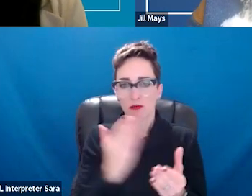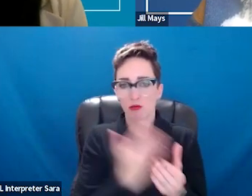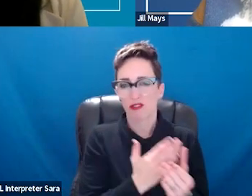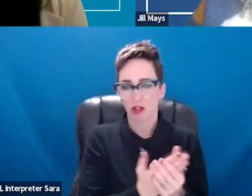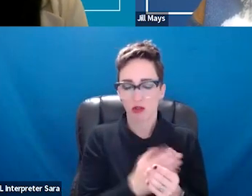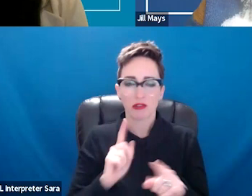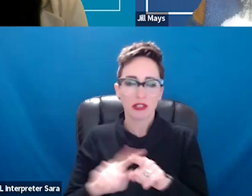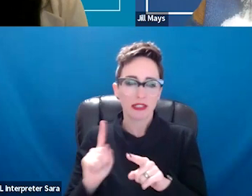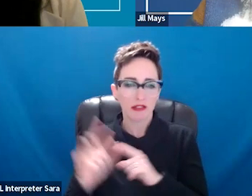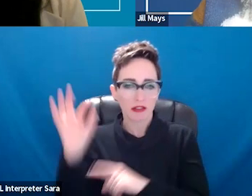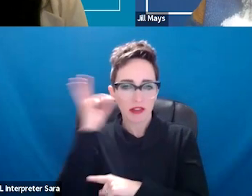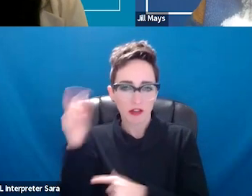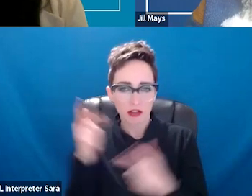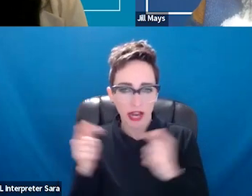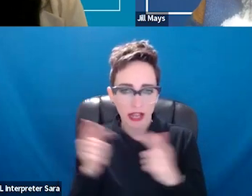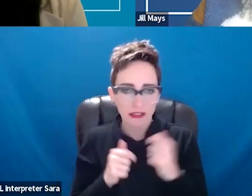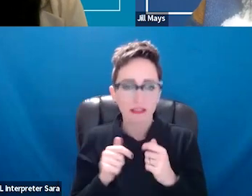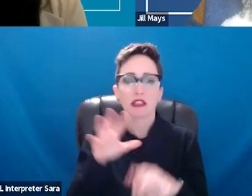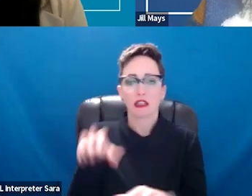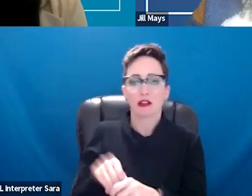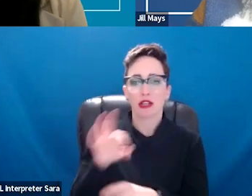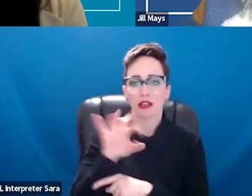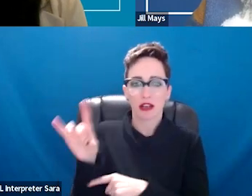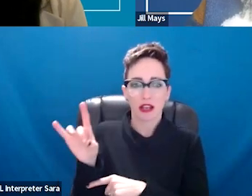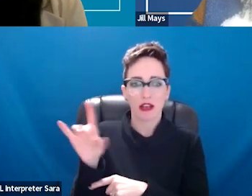and as a planner for the mental health block grant.